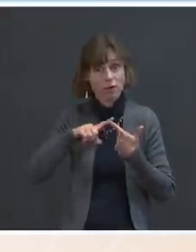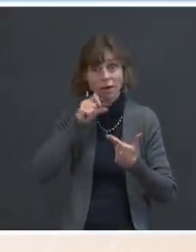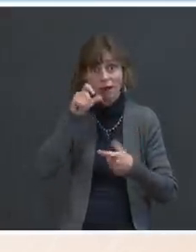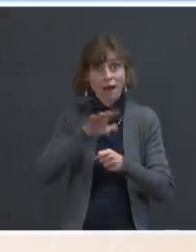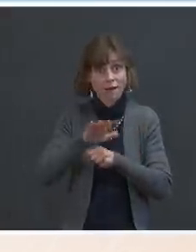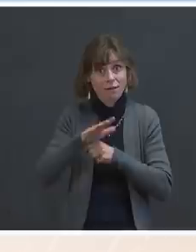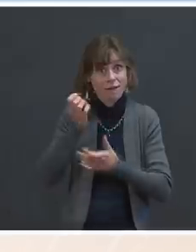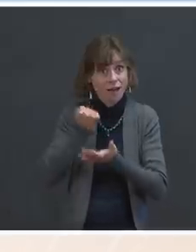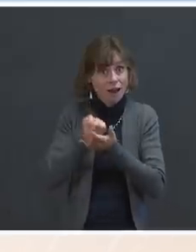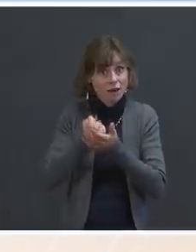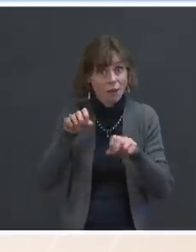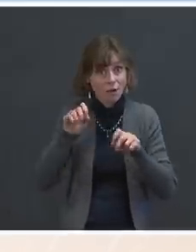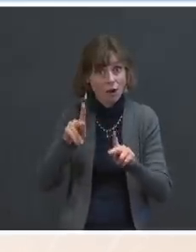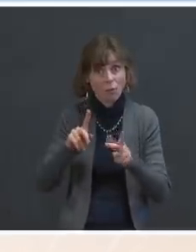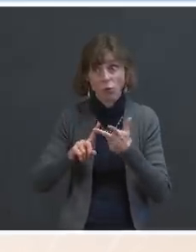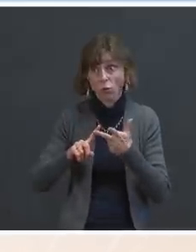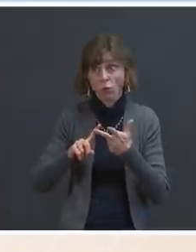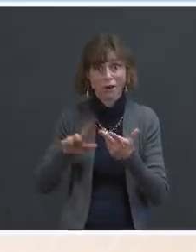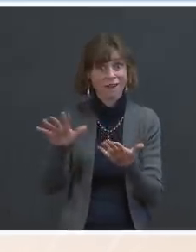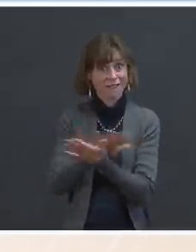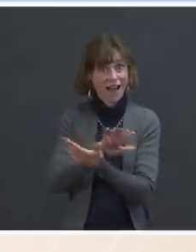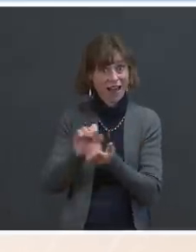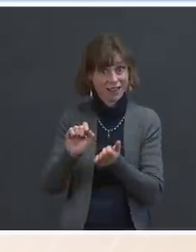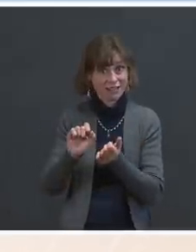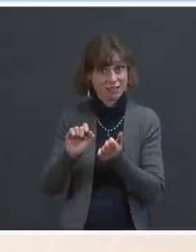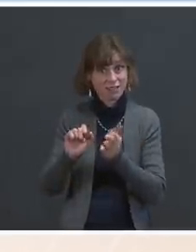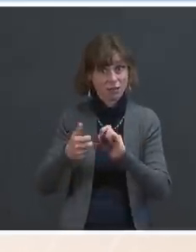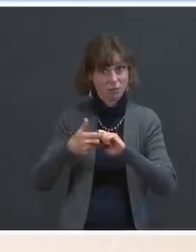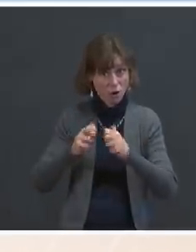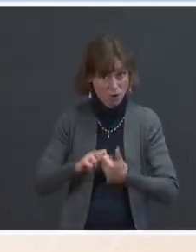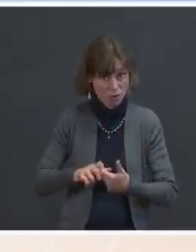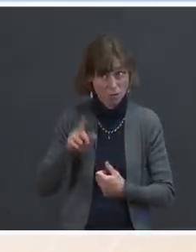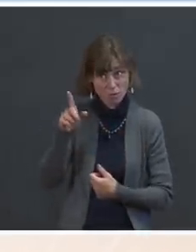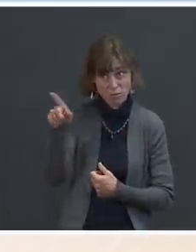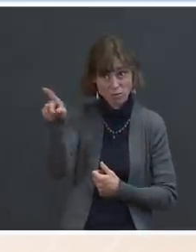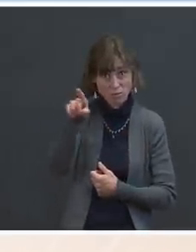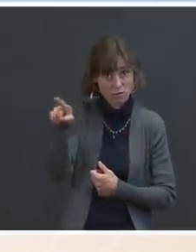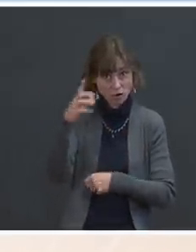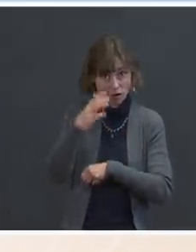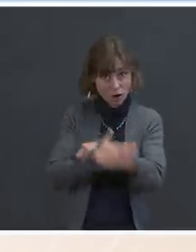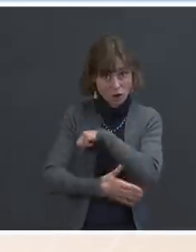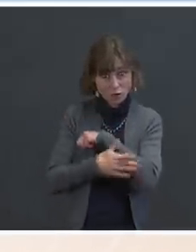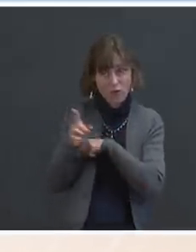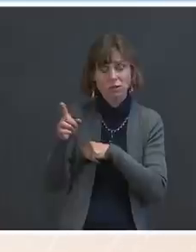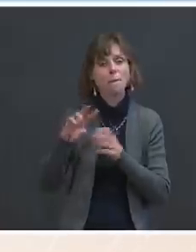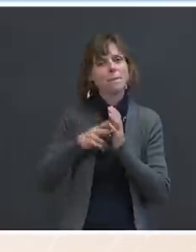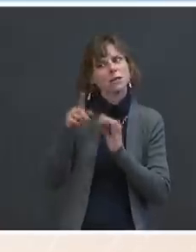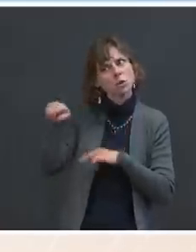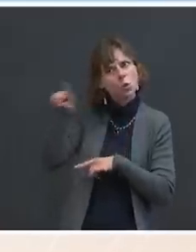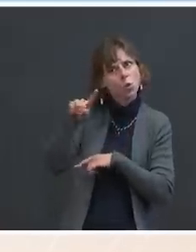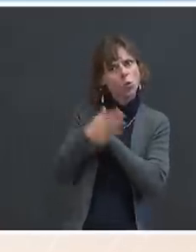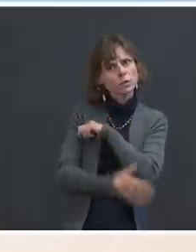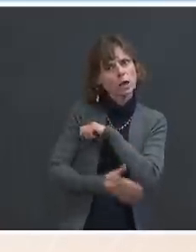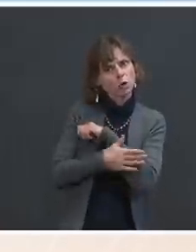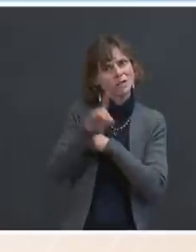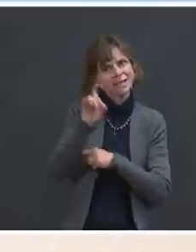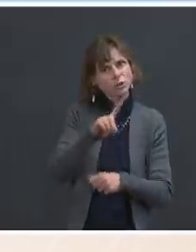then some of those require commitments by the governments on anti-corruption and transparency,